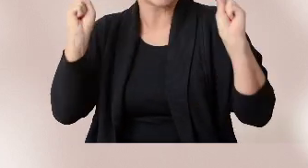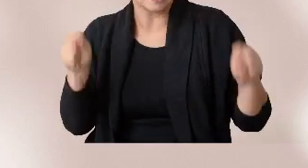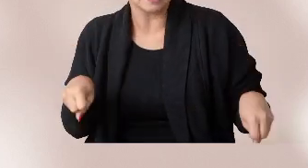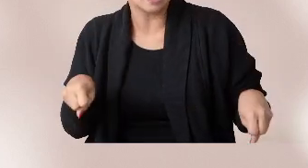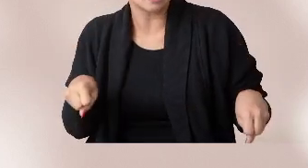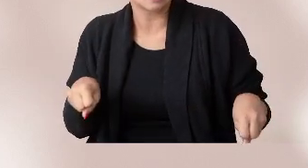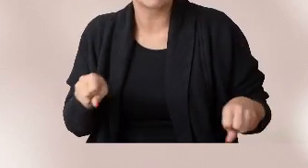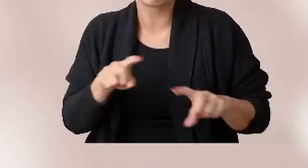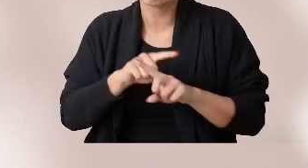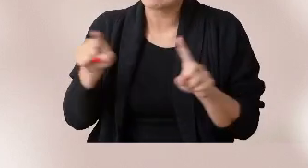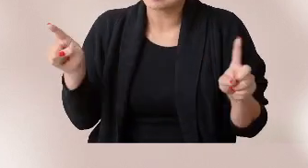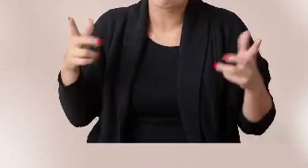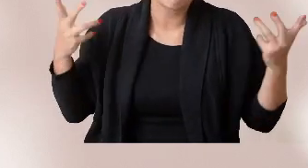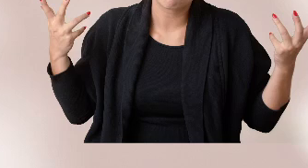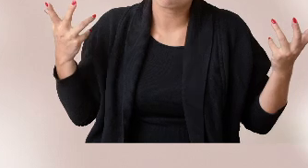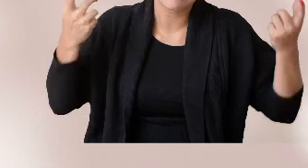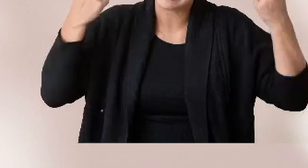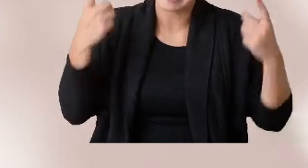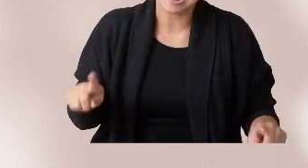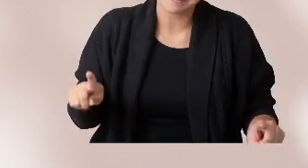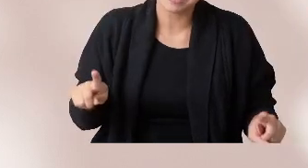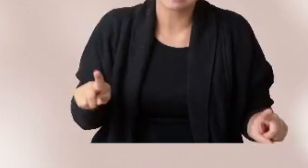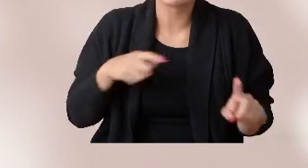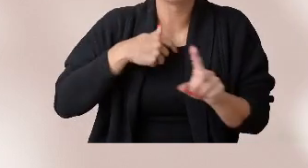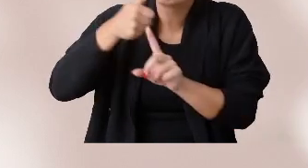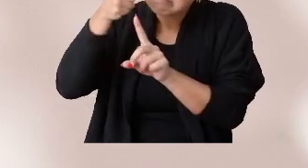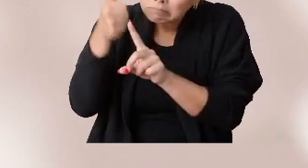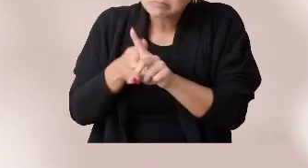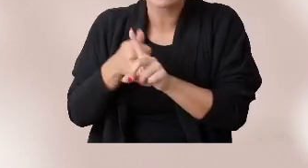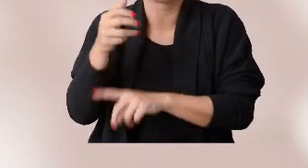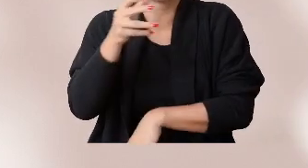Like with every company, every company around the world,